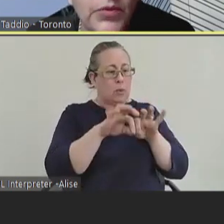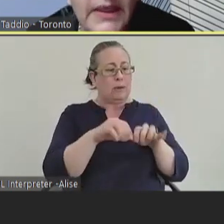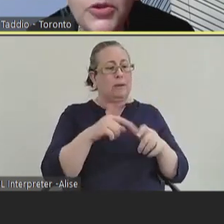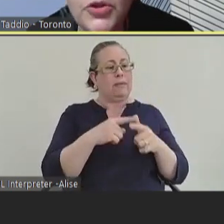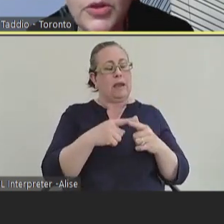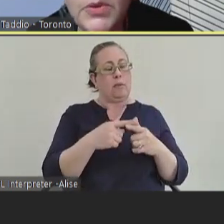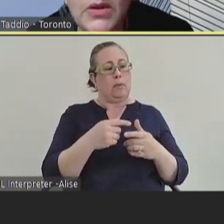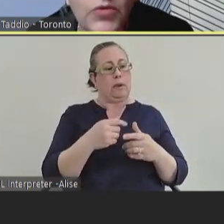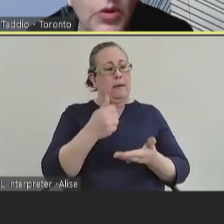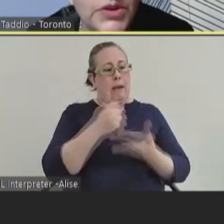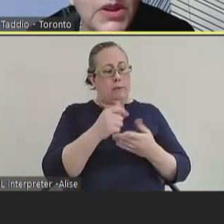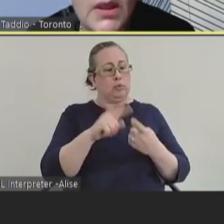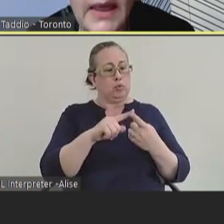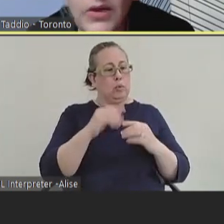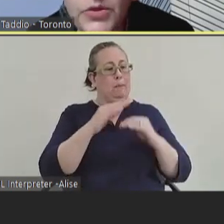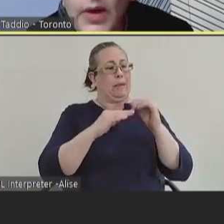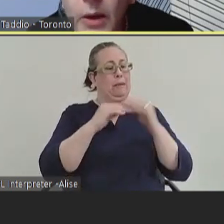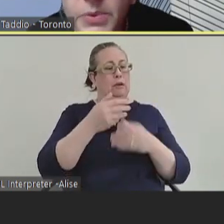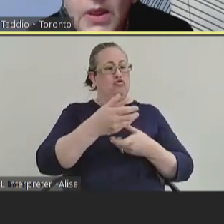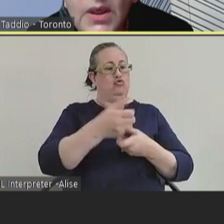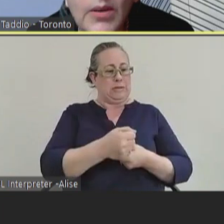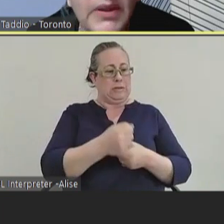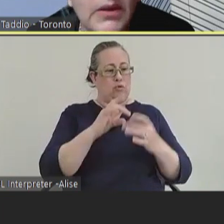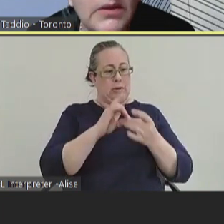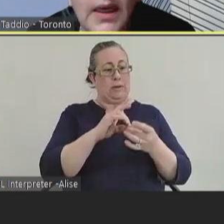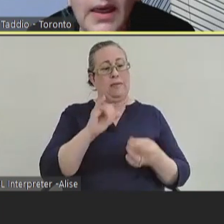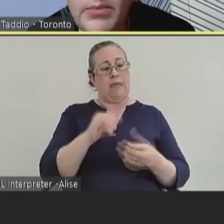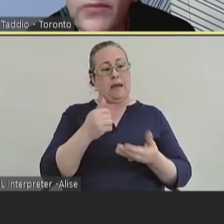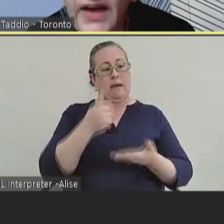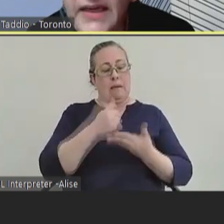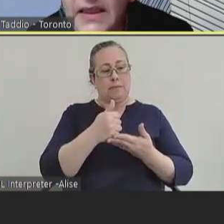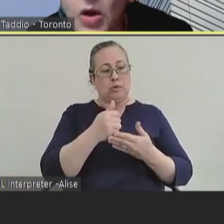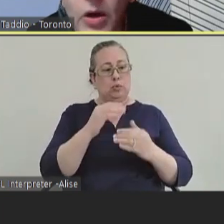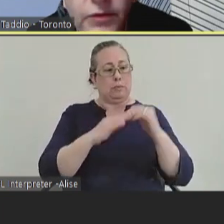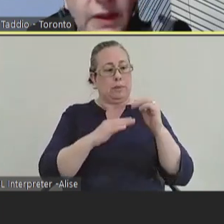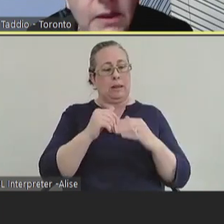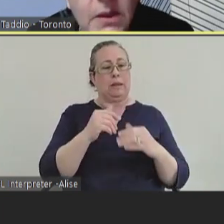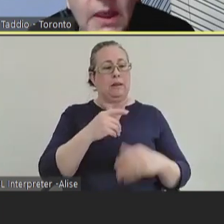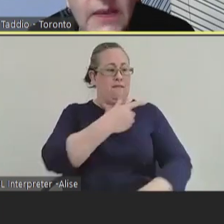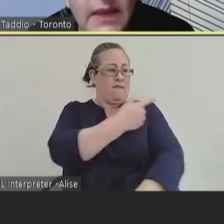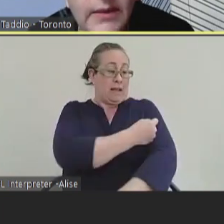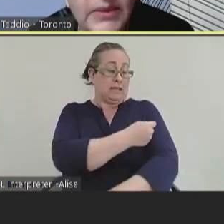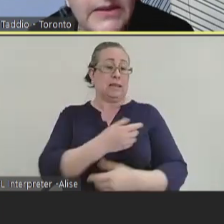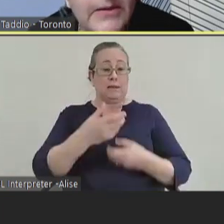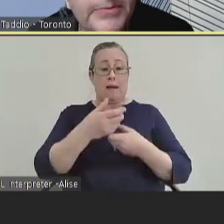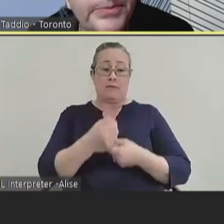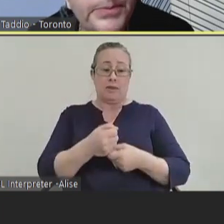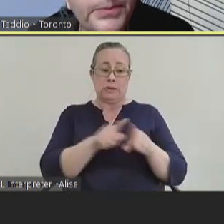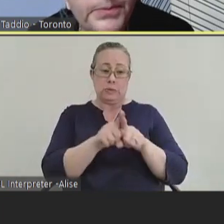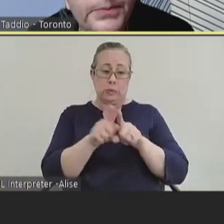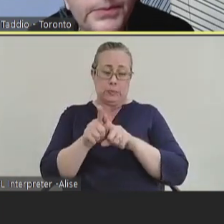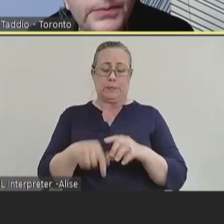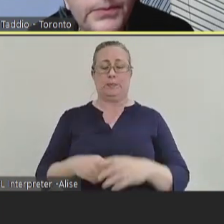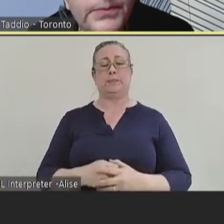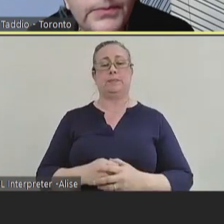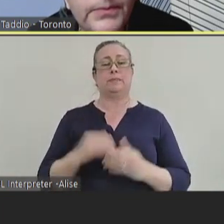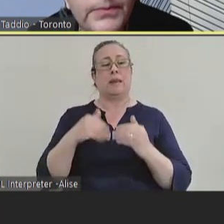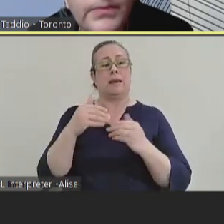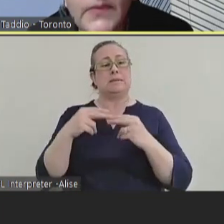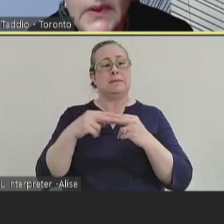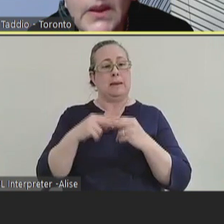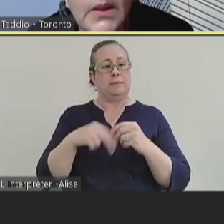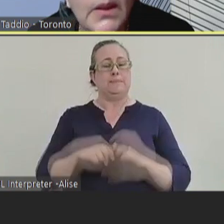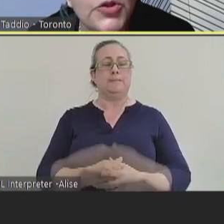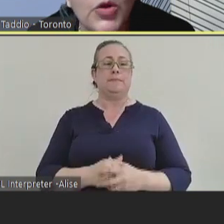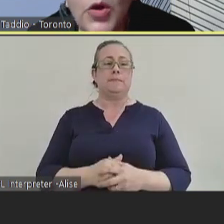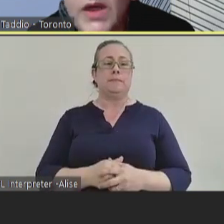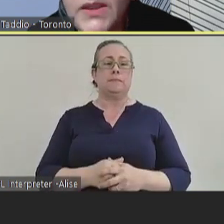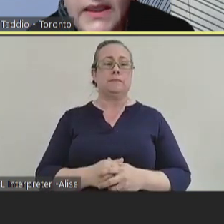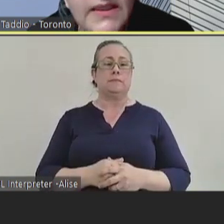relationships. And of course, that also helps build vaccine confidence. So, across studies,